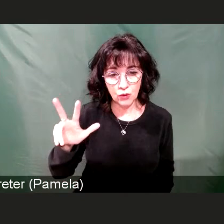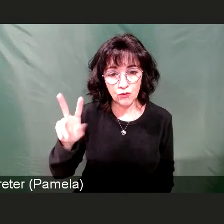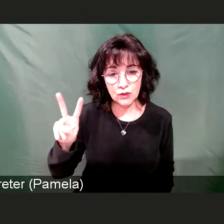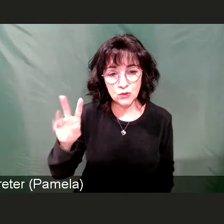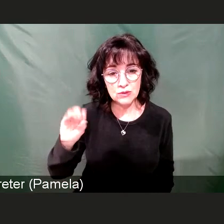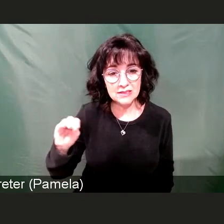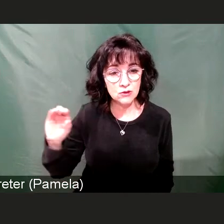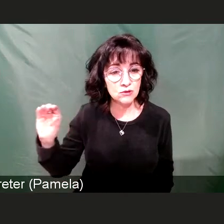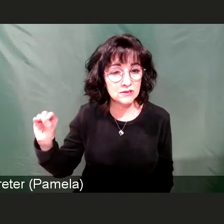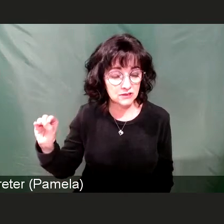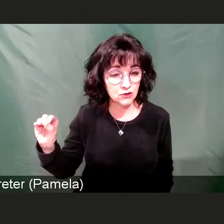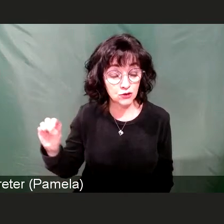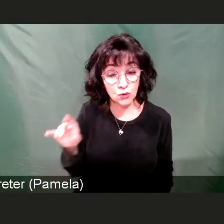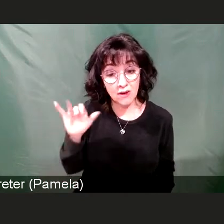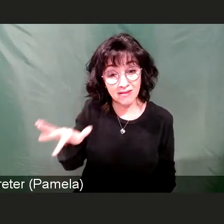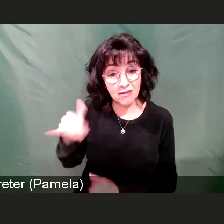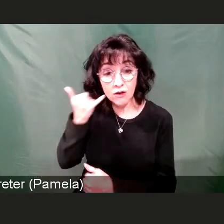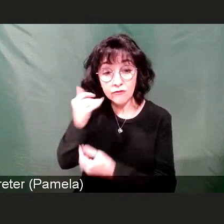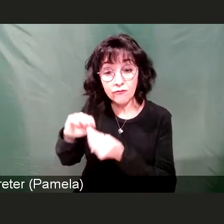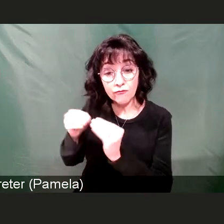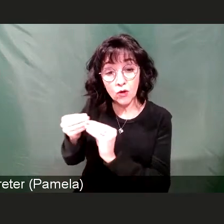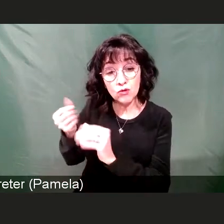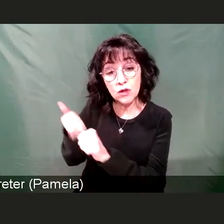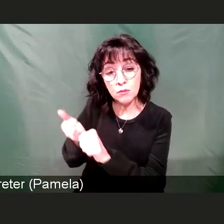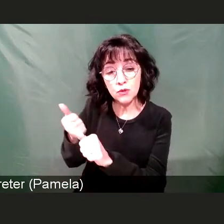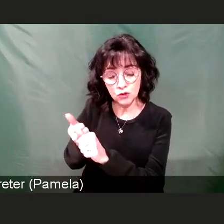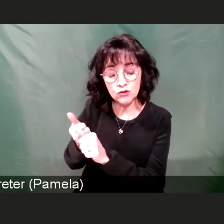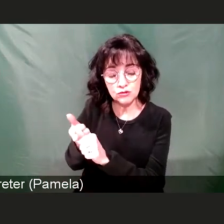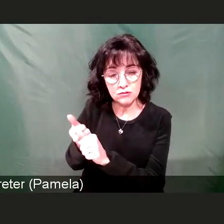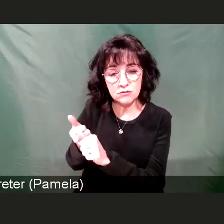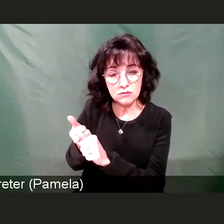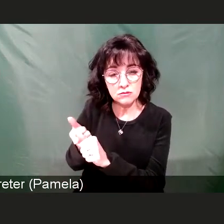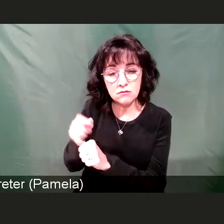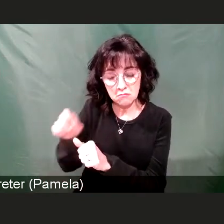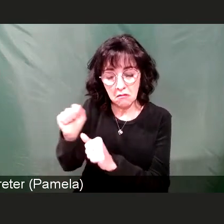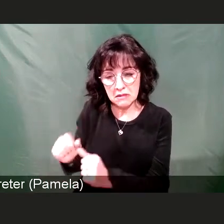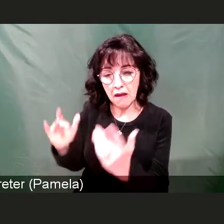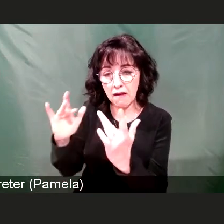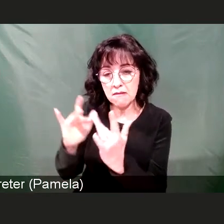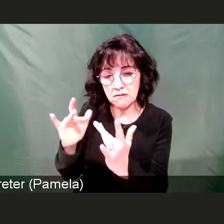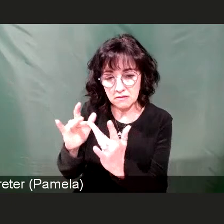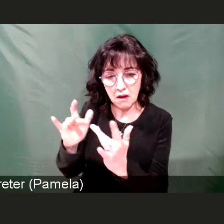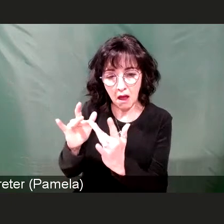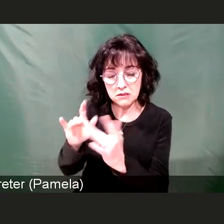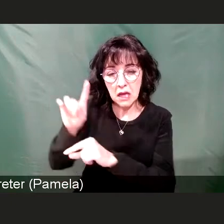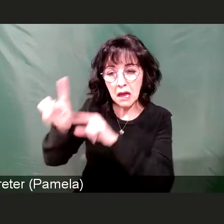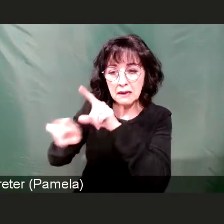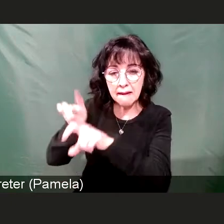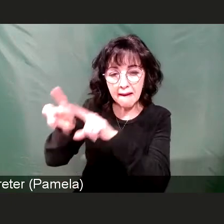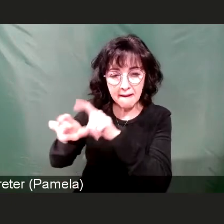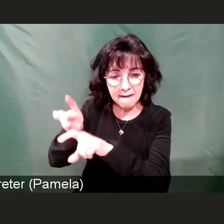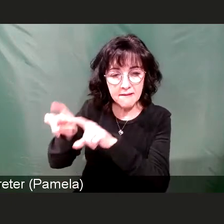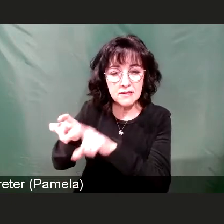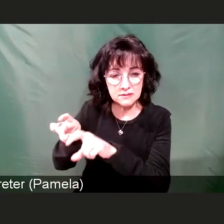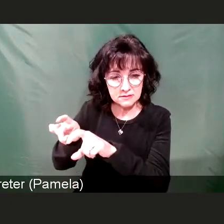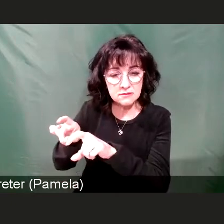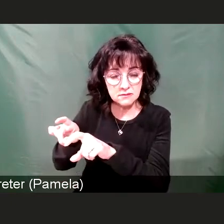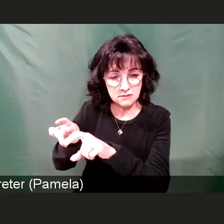which is the COVID vaccine number. And there will be someone there who can help get you manually registered